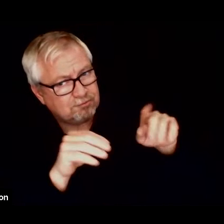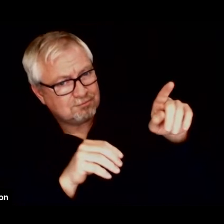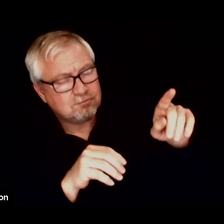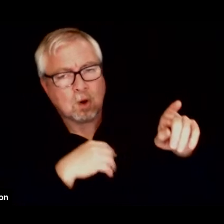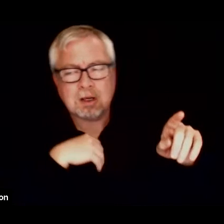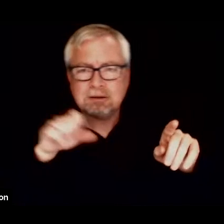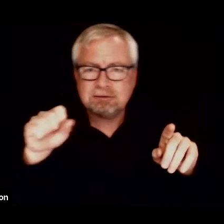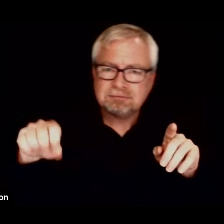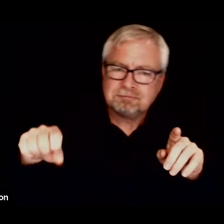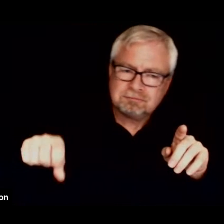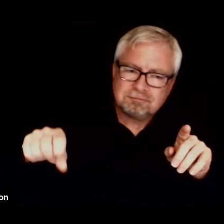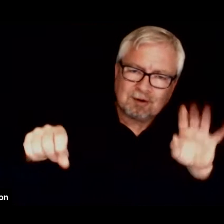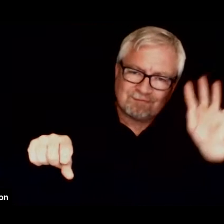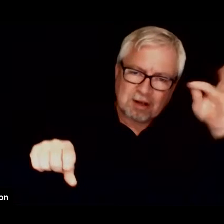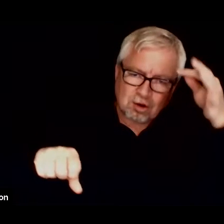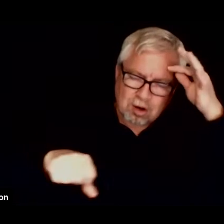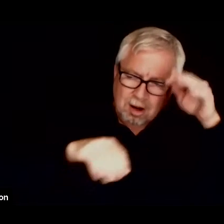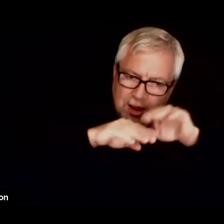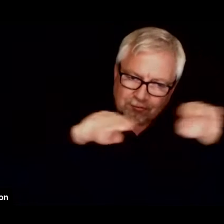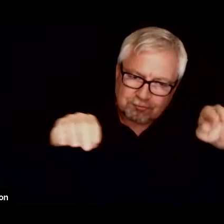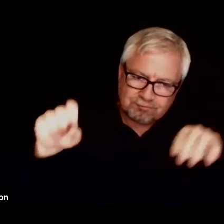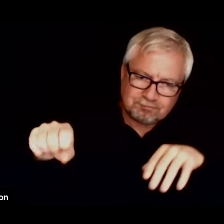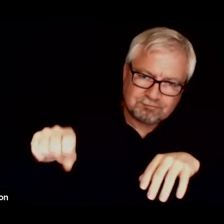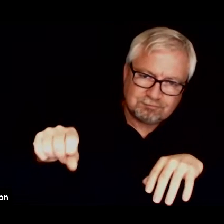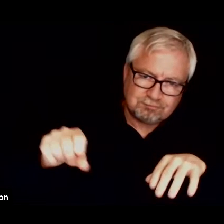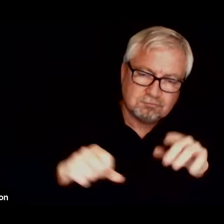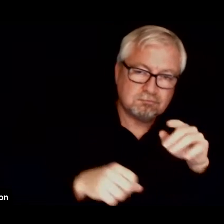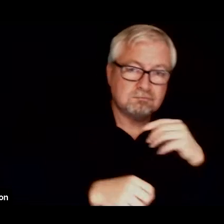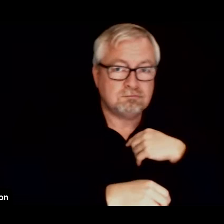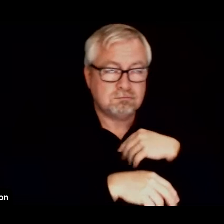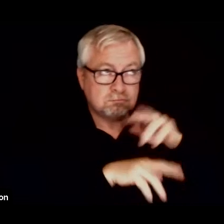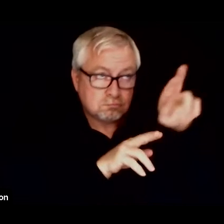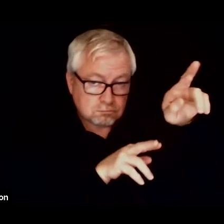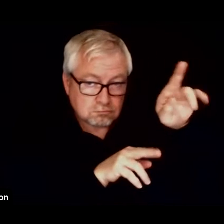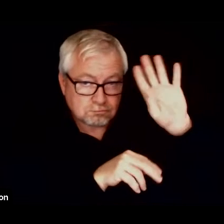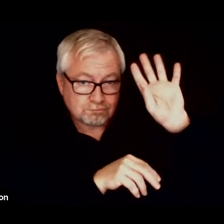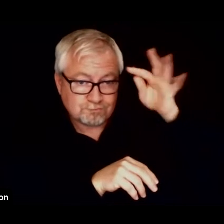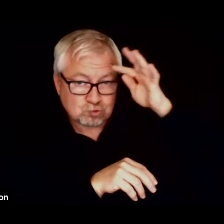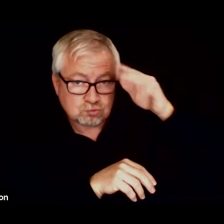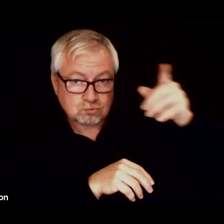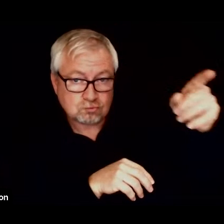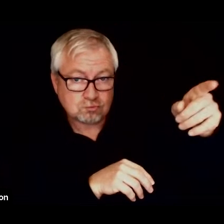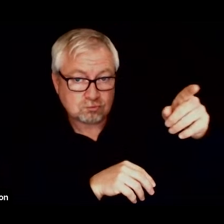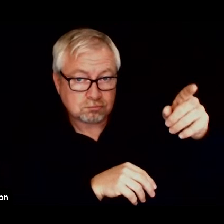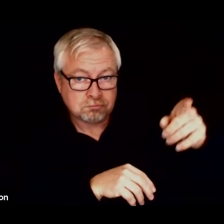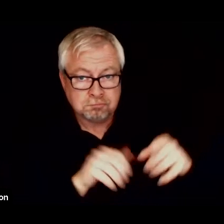we know that for instance acip has scheduled a meeting for this friday that will be a meeting